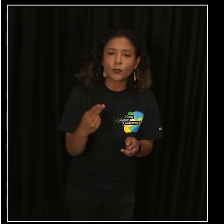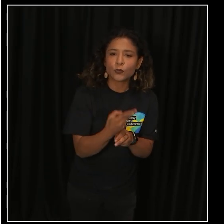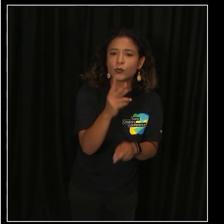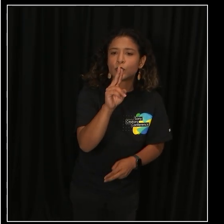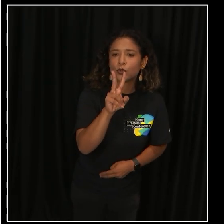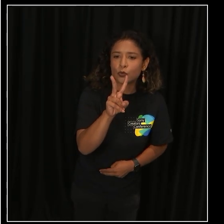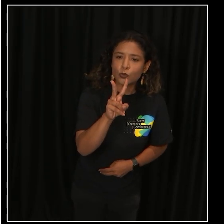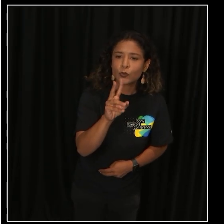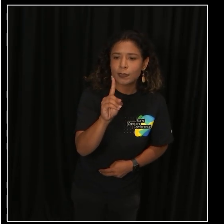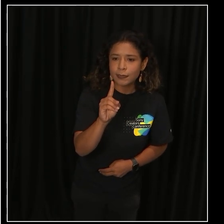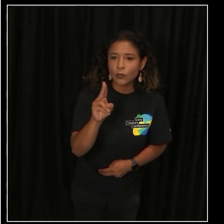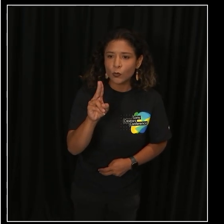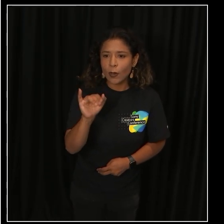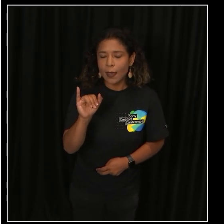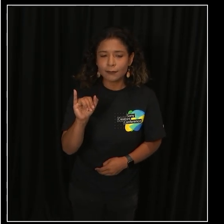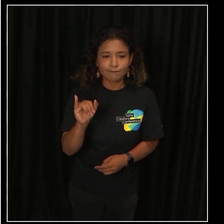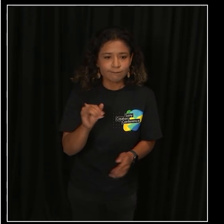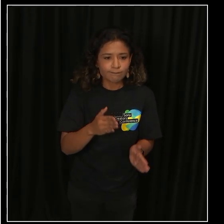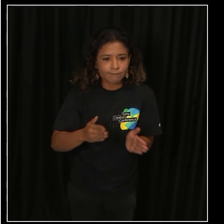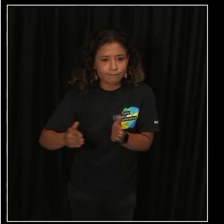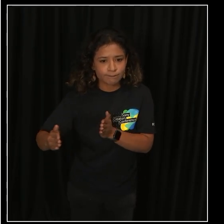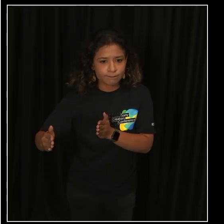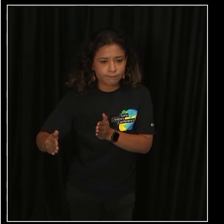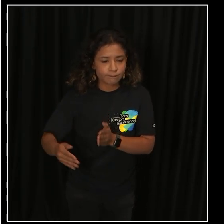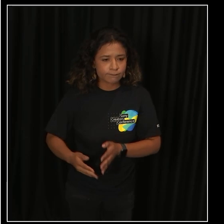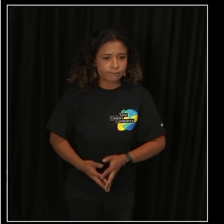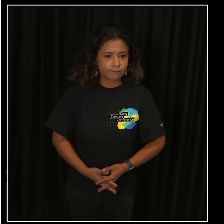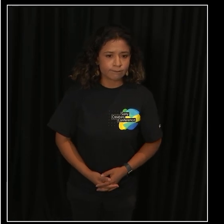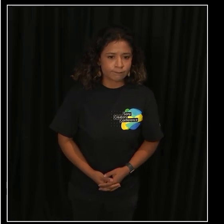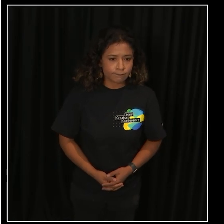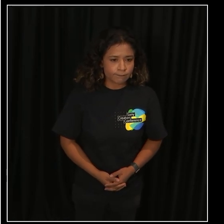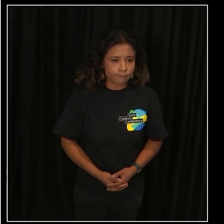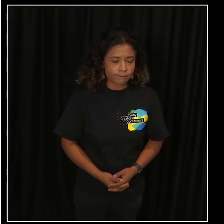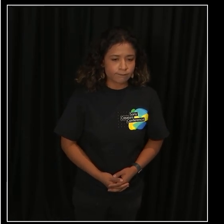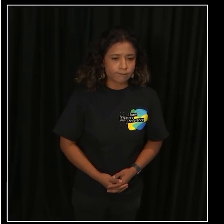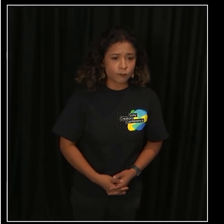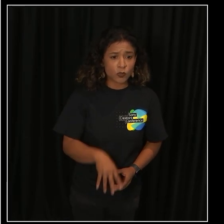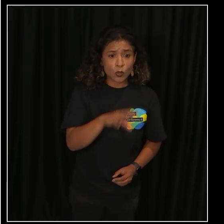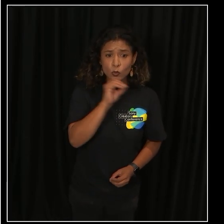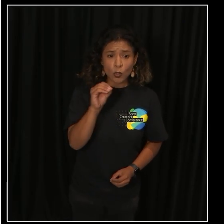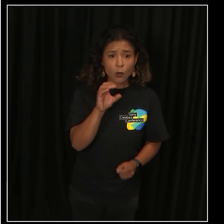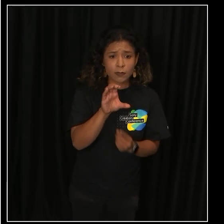Finally, the camera should not move against the user's intentions or expectations.